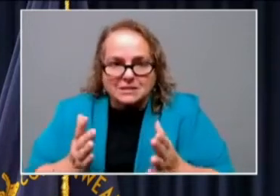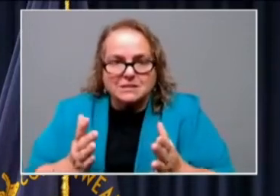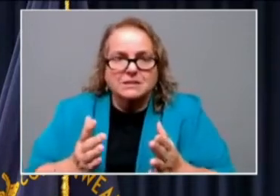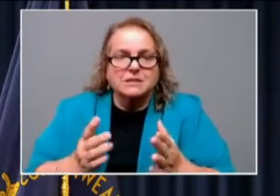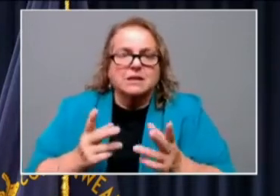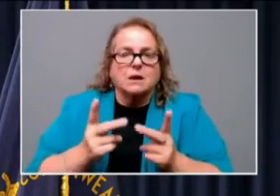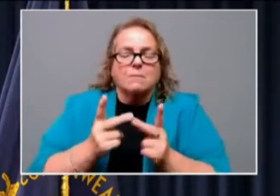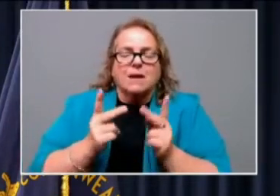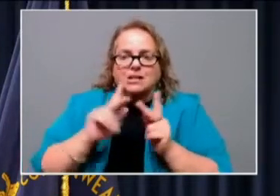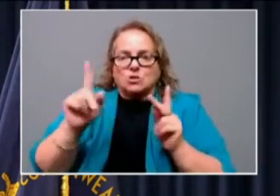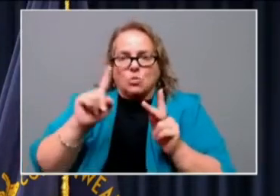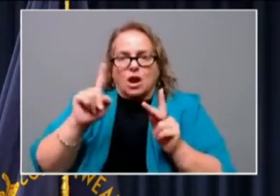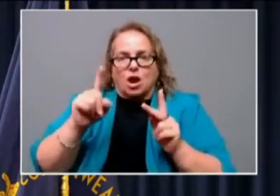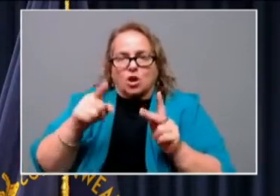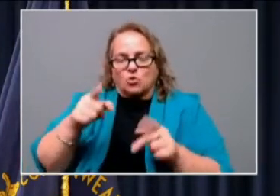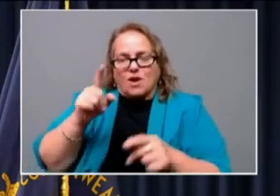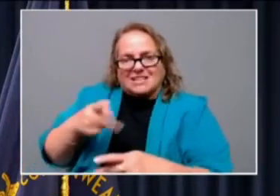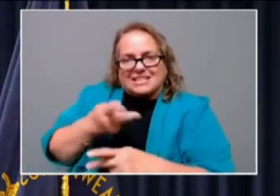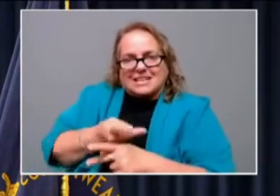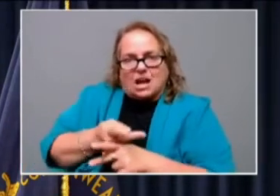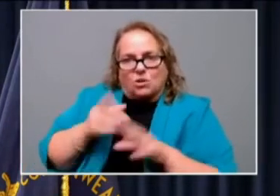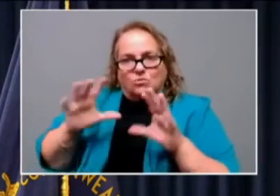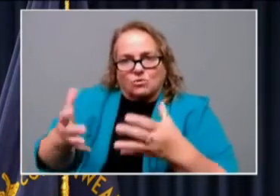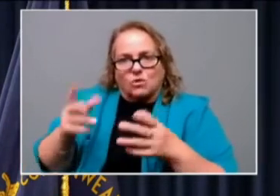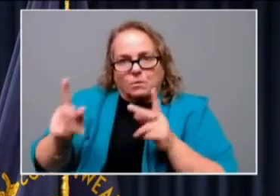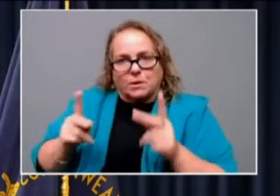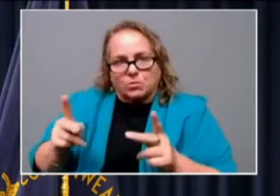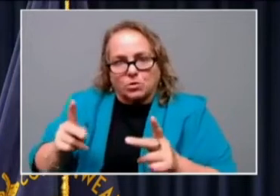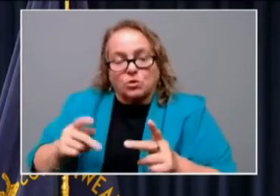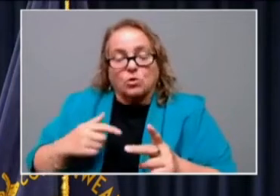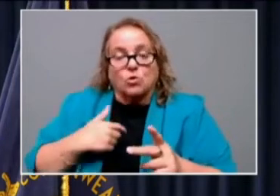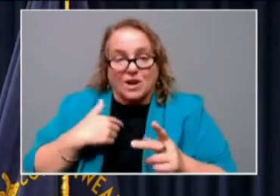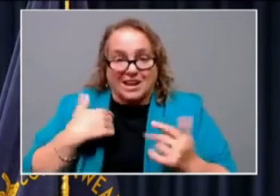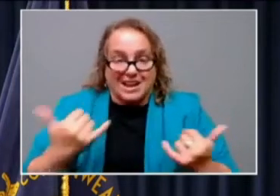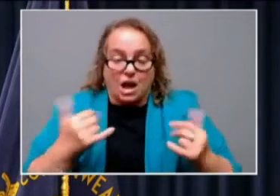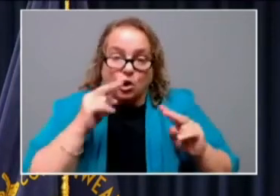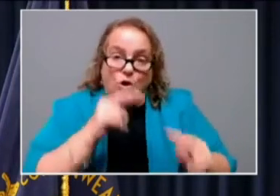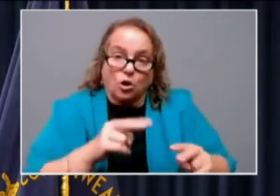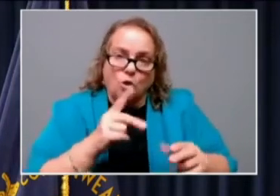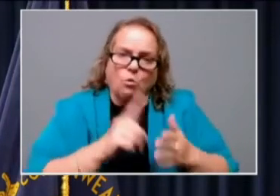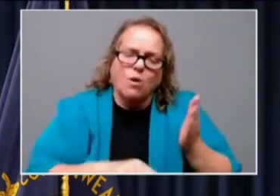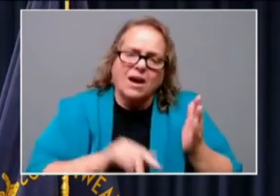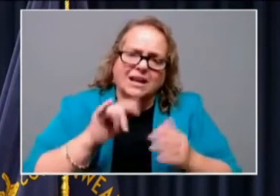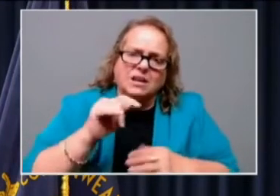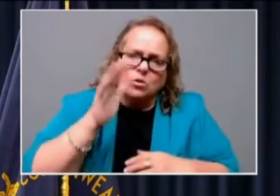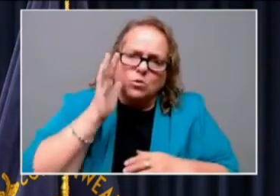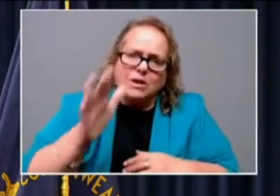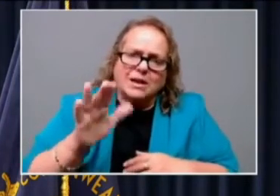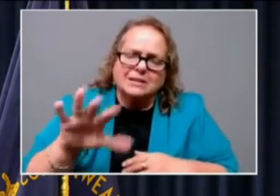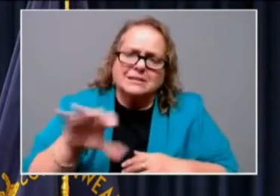settings. We've taken an initial look at what it would take to uh to test um